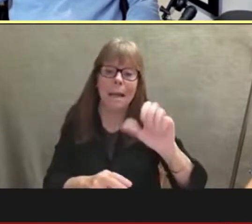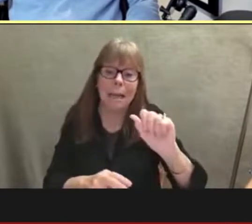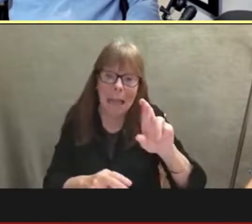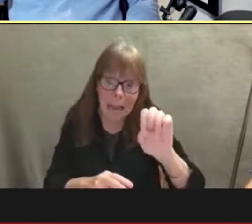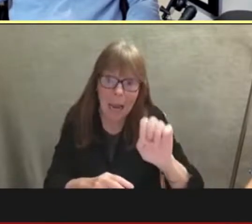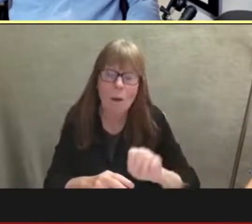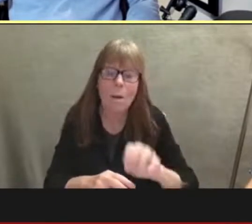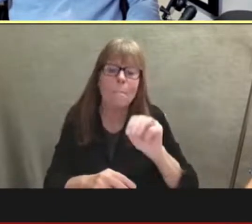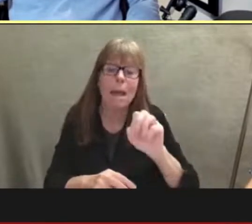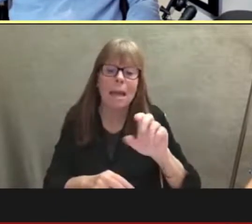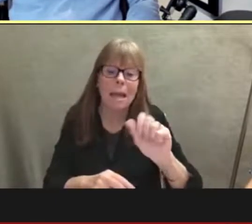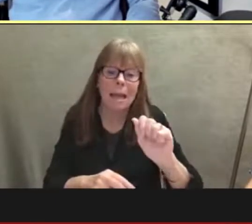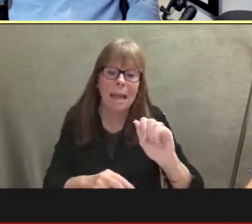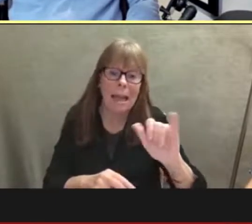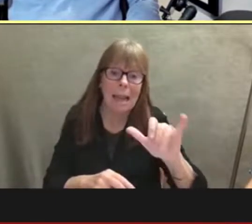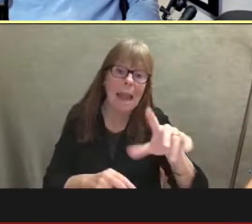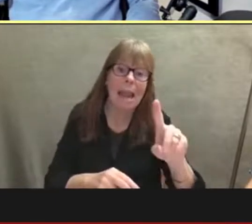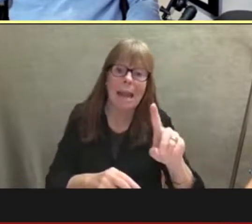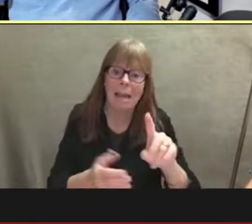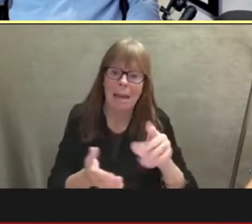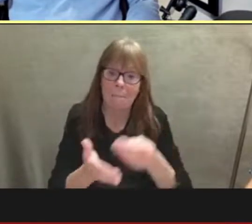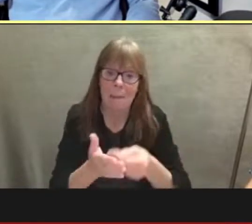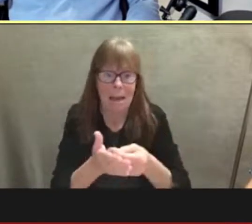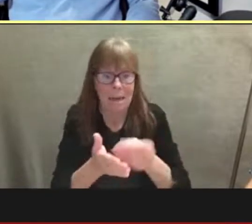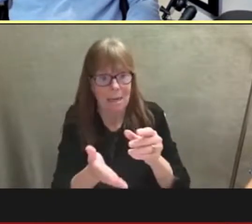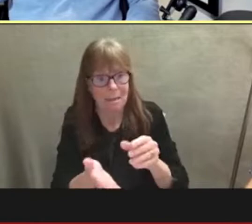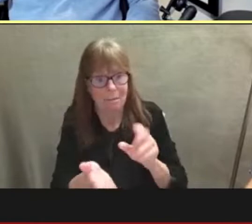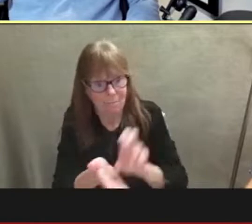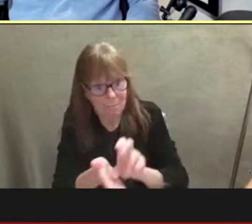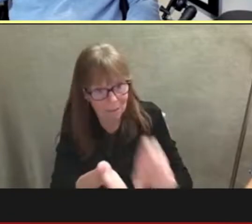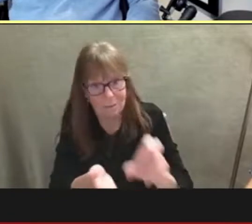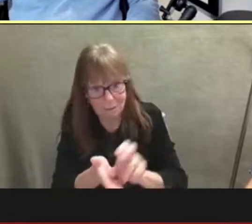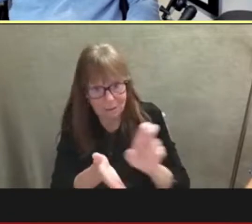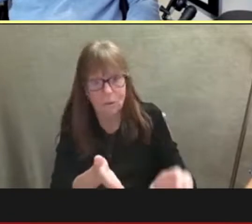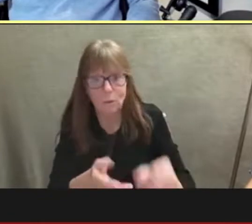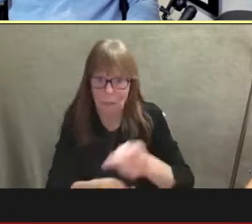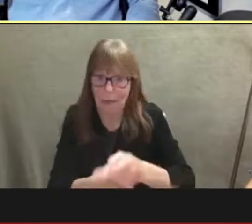for physician services. And preference given to research of federal agencies,